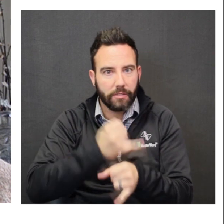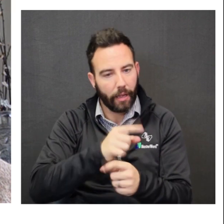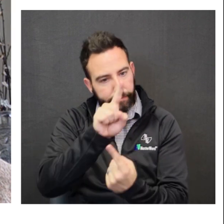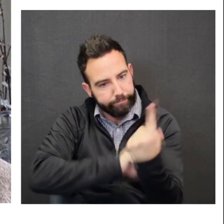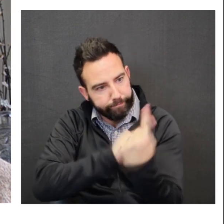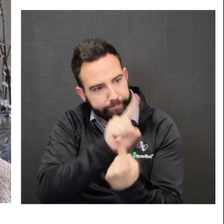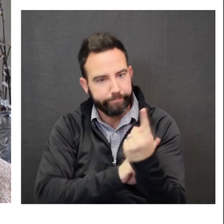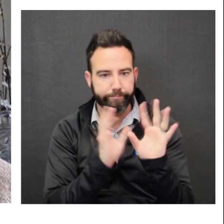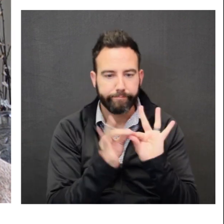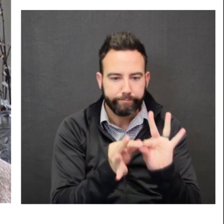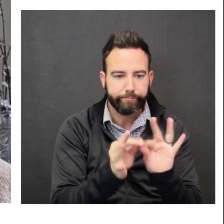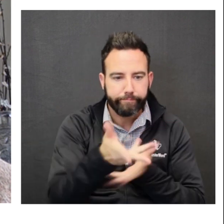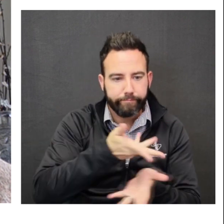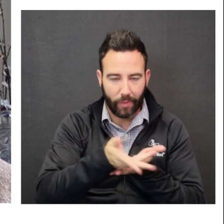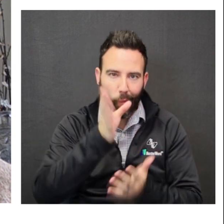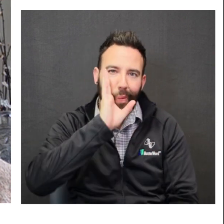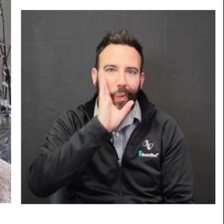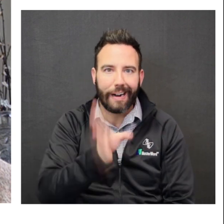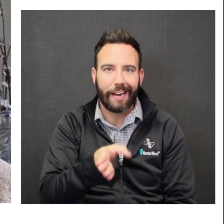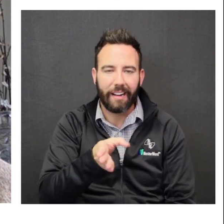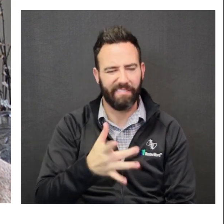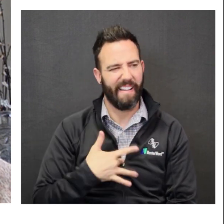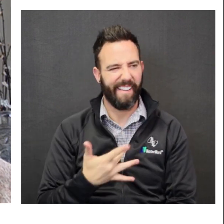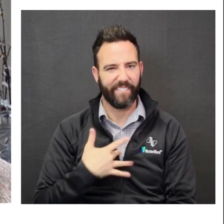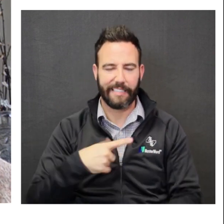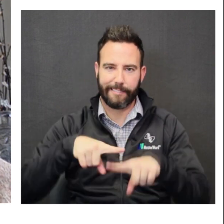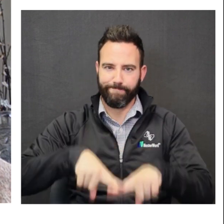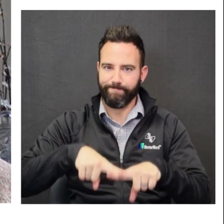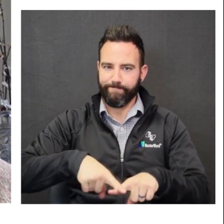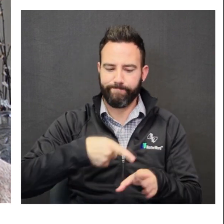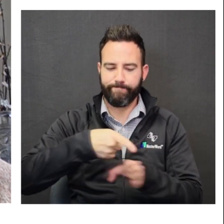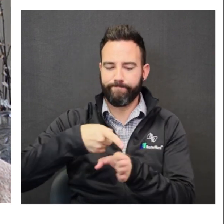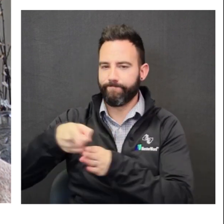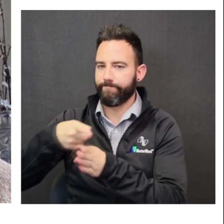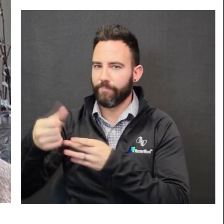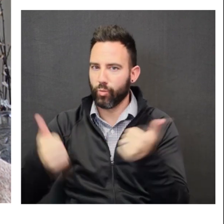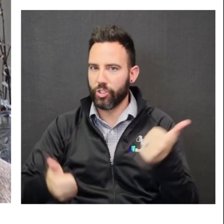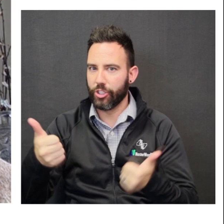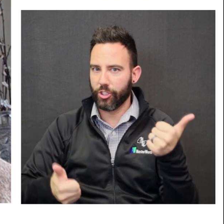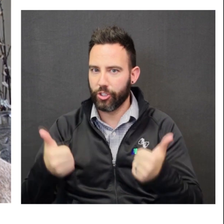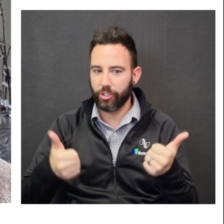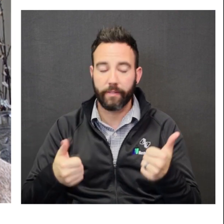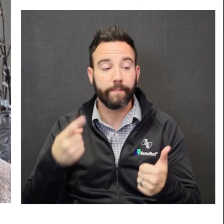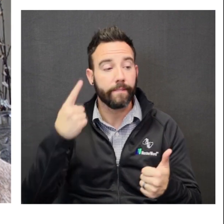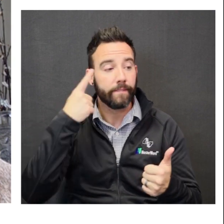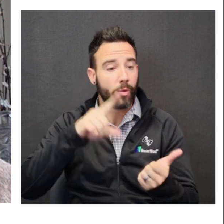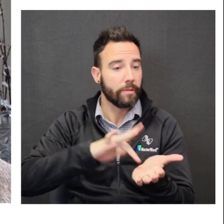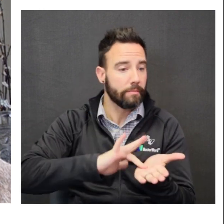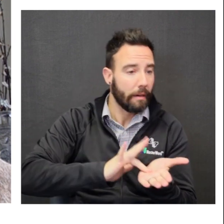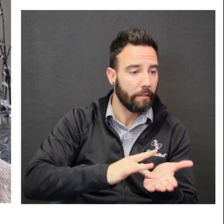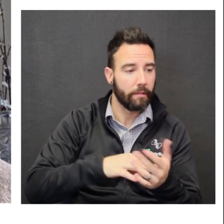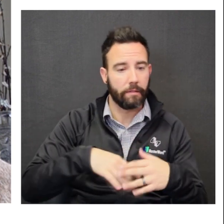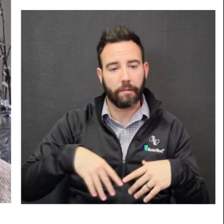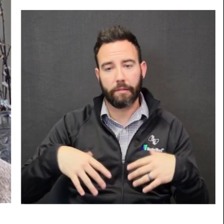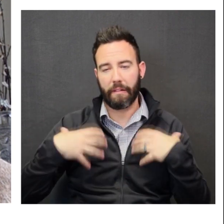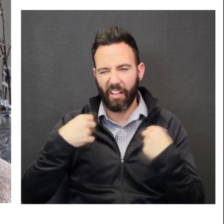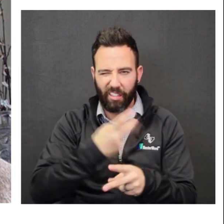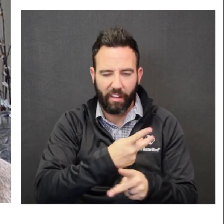on-site appointments, and it just depends on what area of interpreting you're talking about. 88 00:00:00,undefined --> 00:03:23,34 I think in the healthcare, and community,